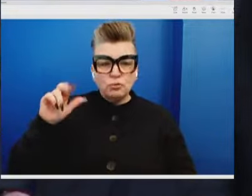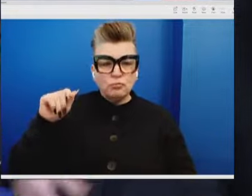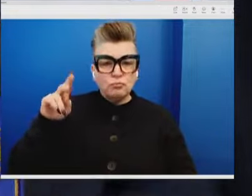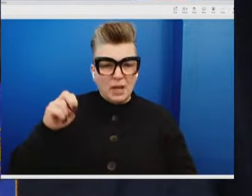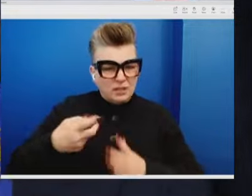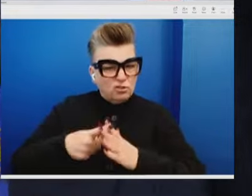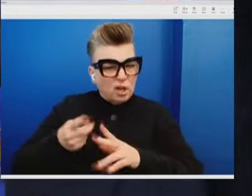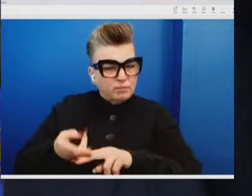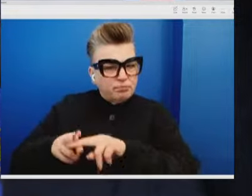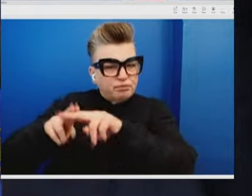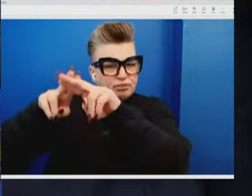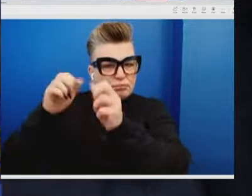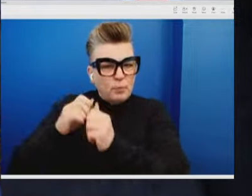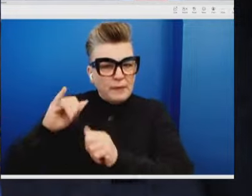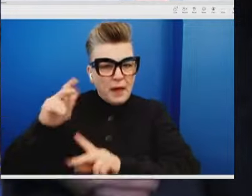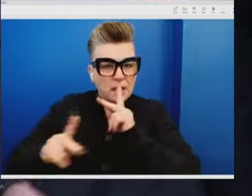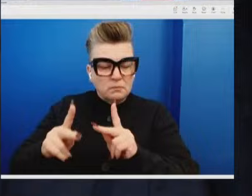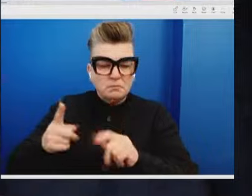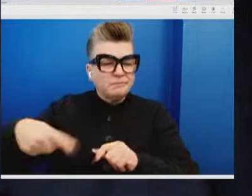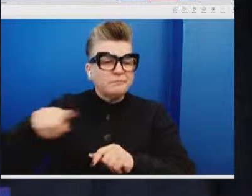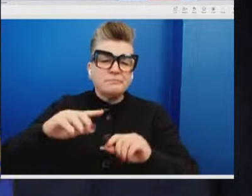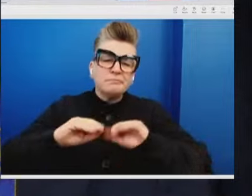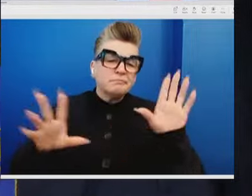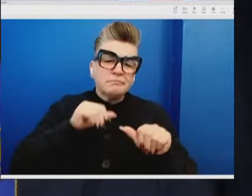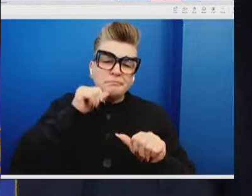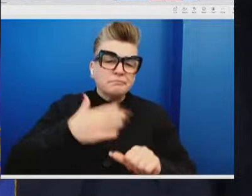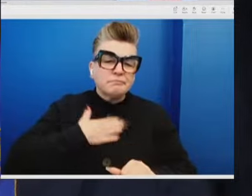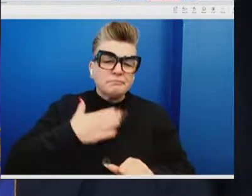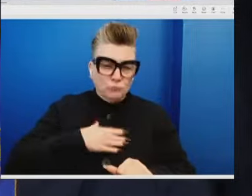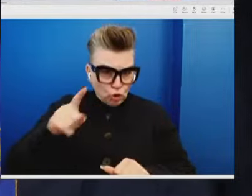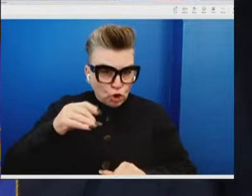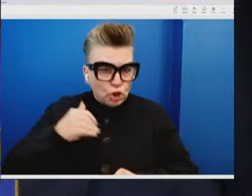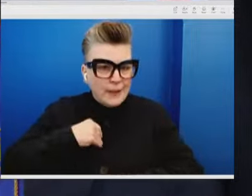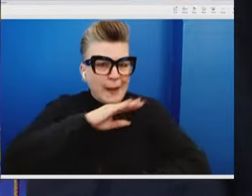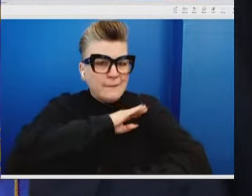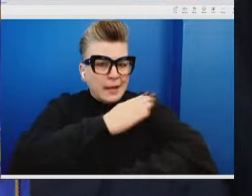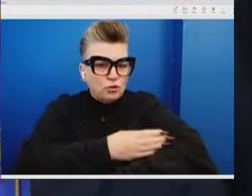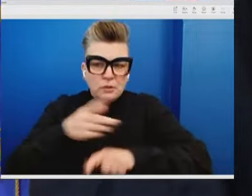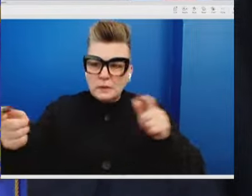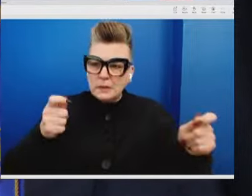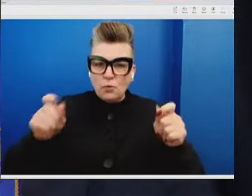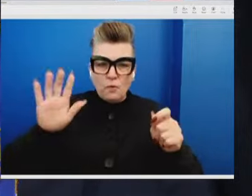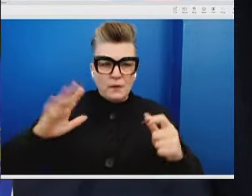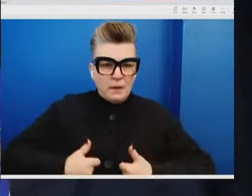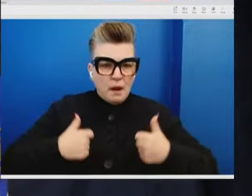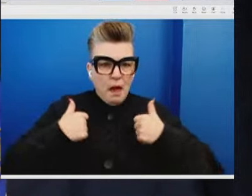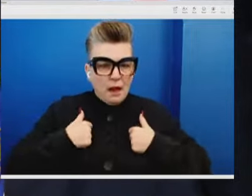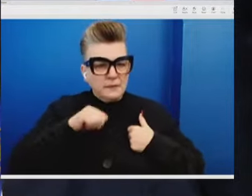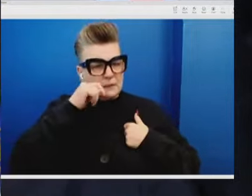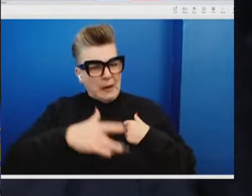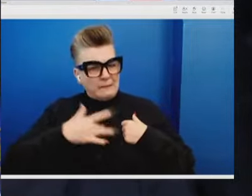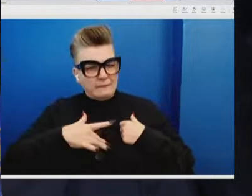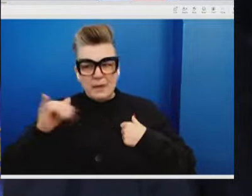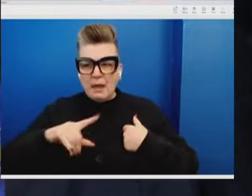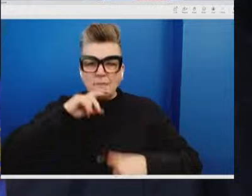know they need and should have agency over their lives, and they don't feel like they're being challenged. And there are other reasons why they're struggling, but we need to help